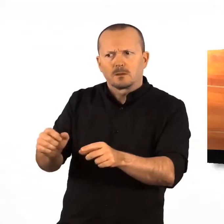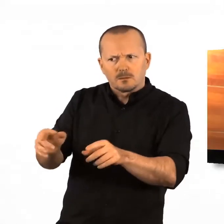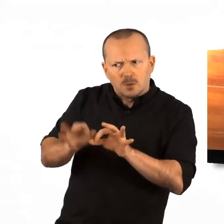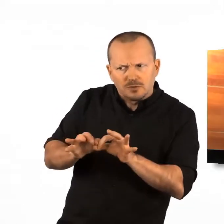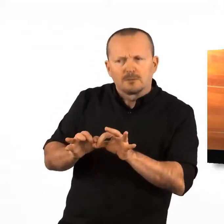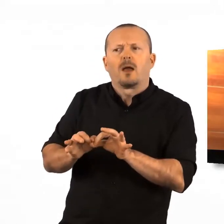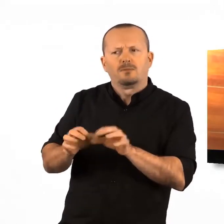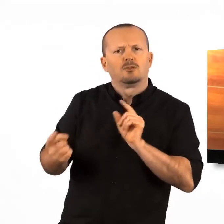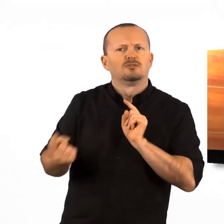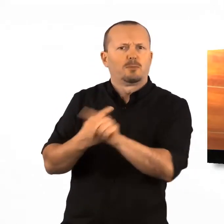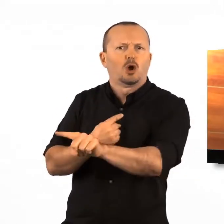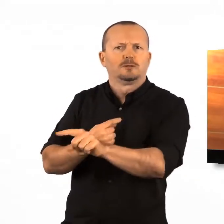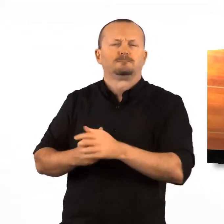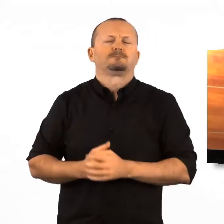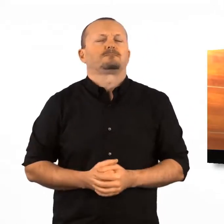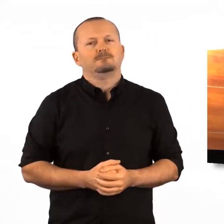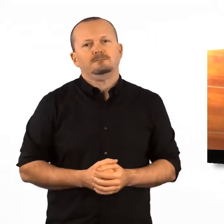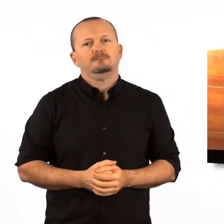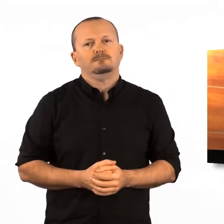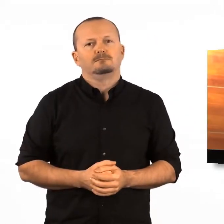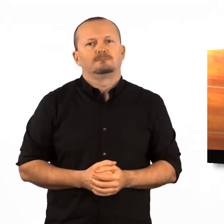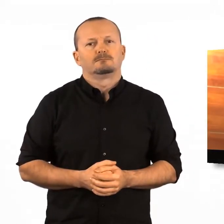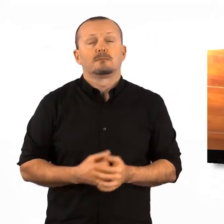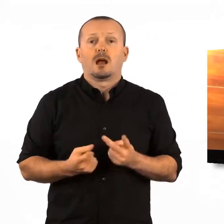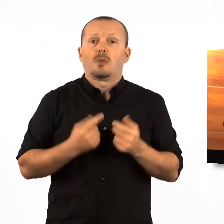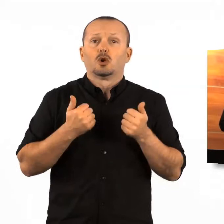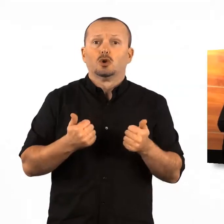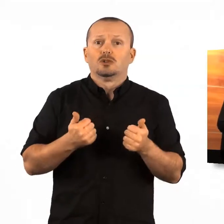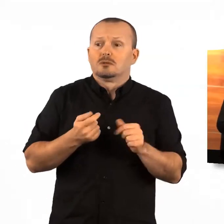A question is another good cue, where going to talk about questions next, we don’t want